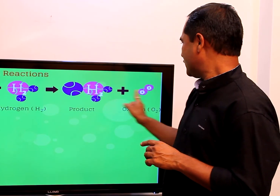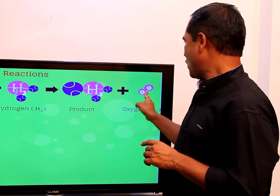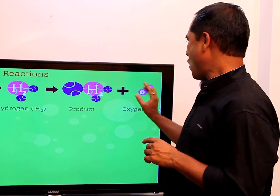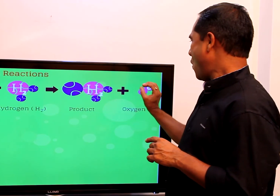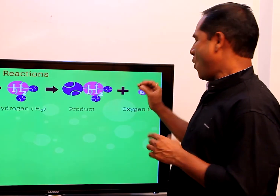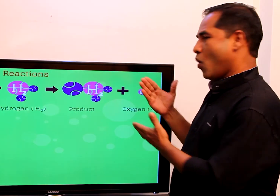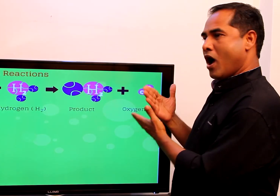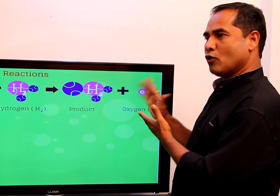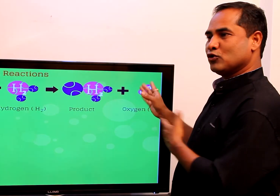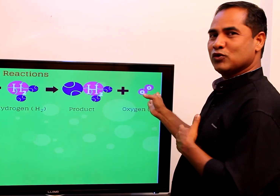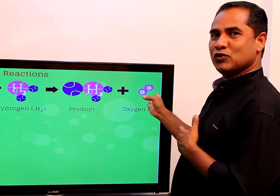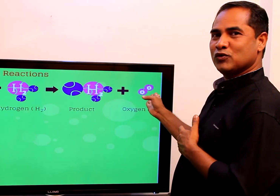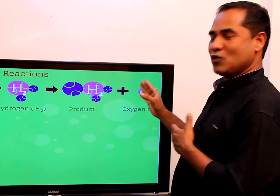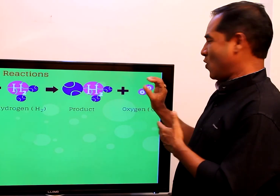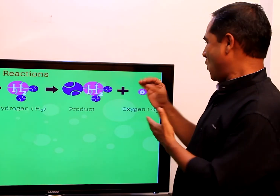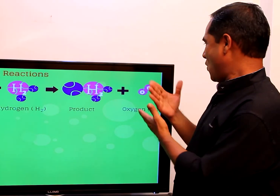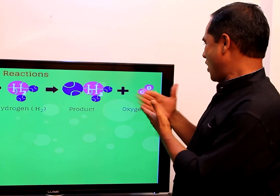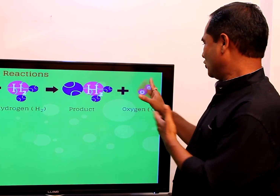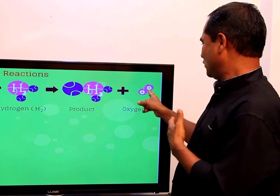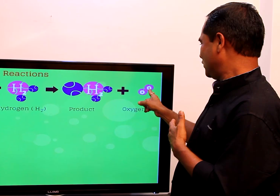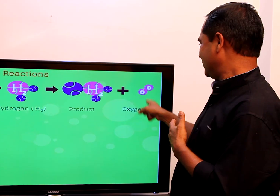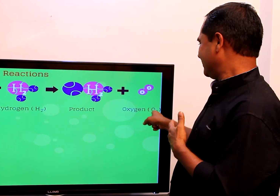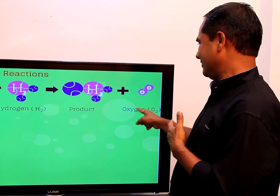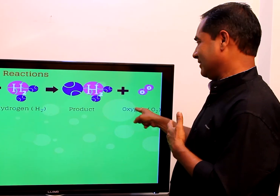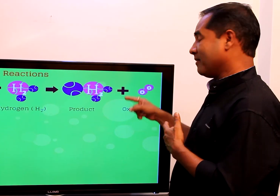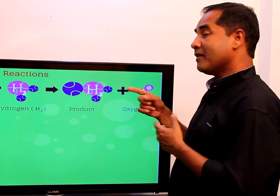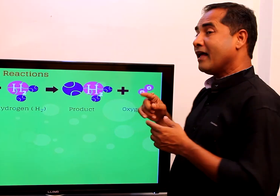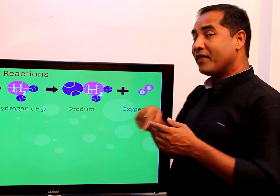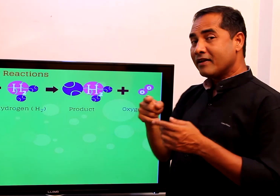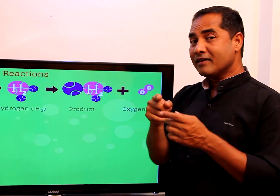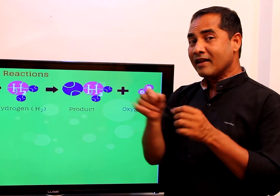oxygen is removed.